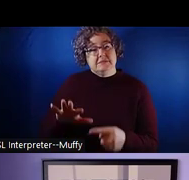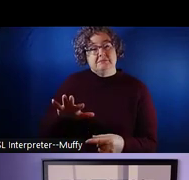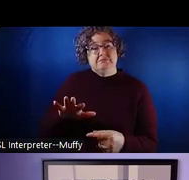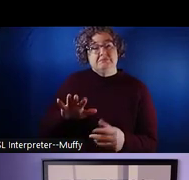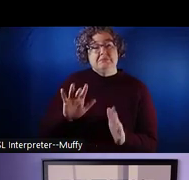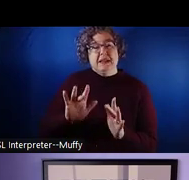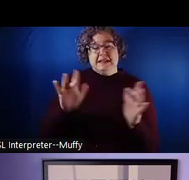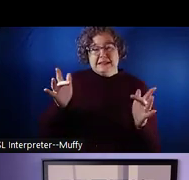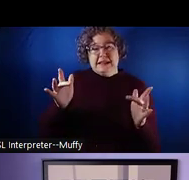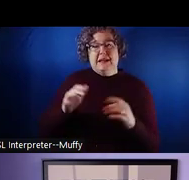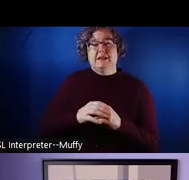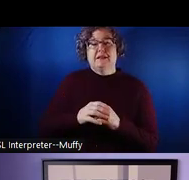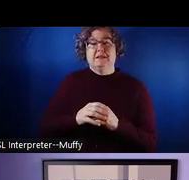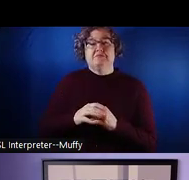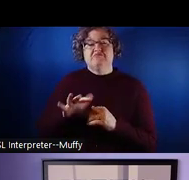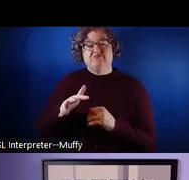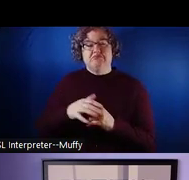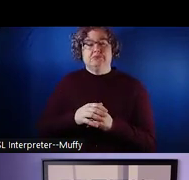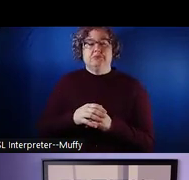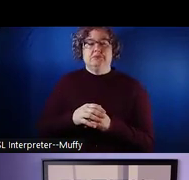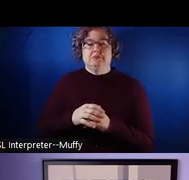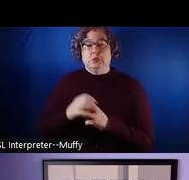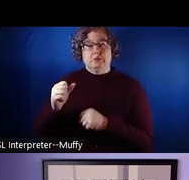or strongly preferring non-disabled people,